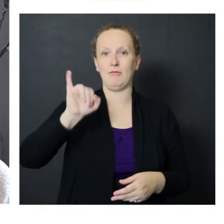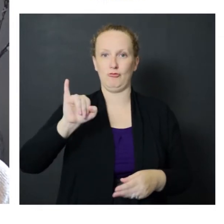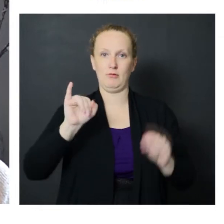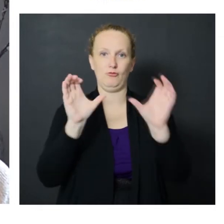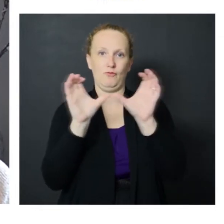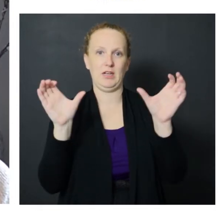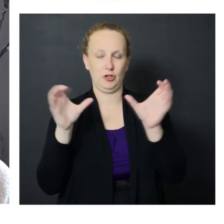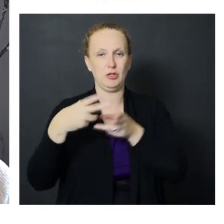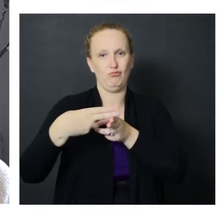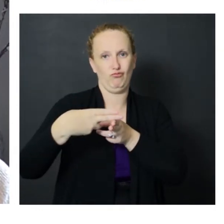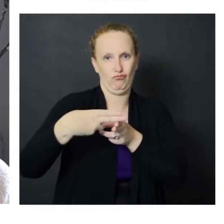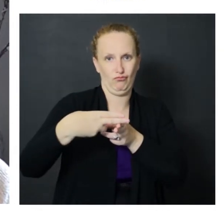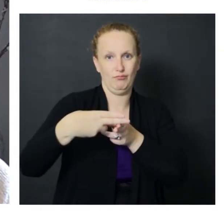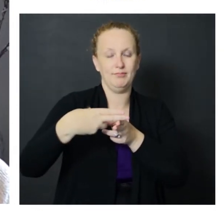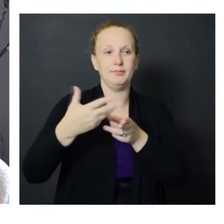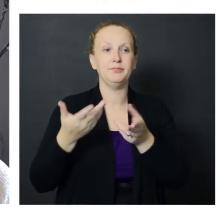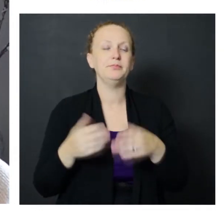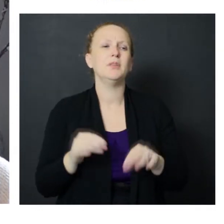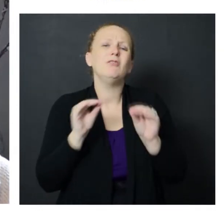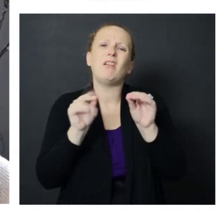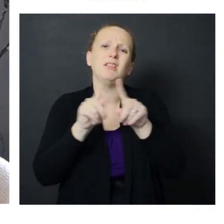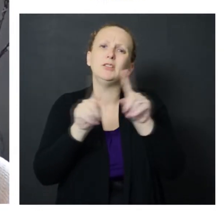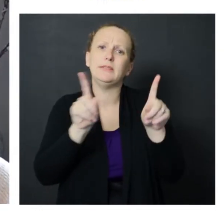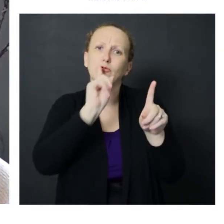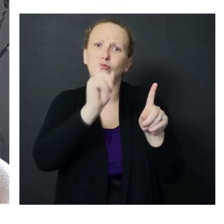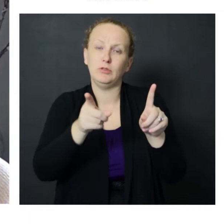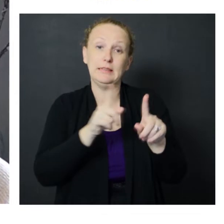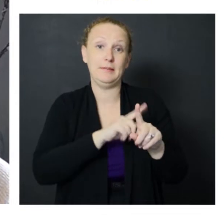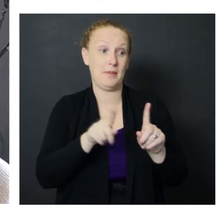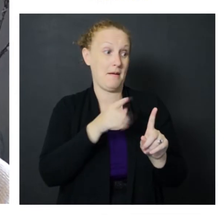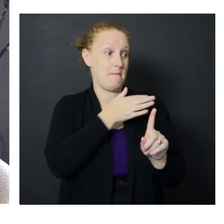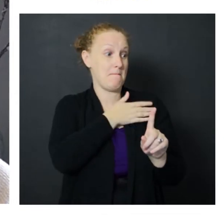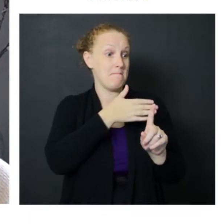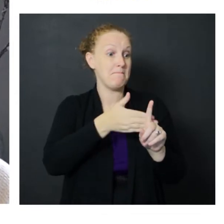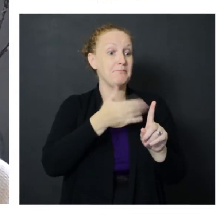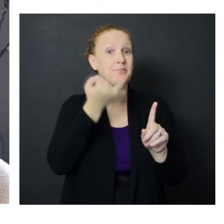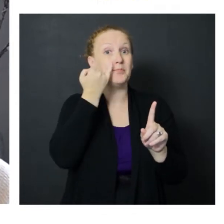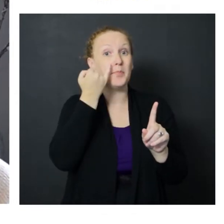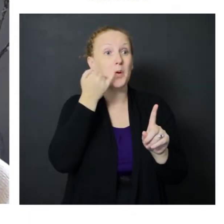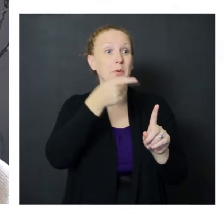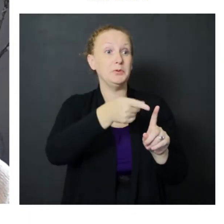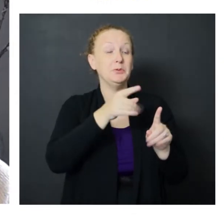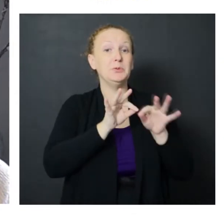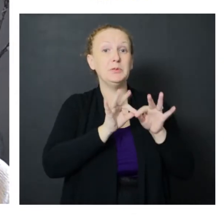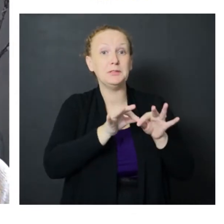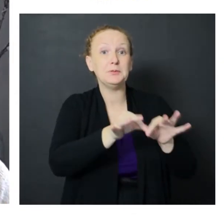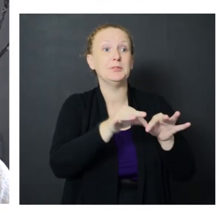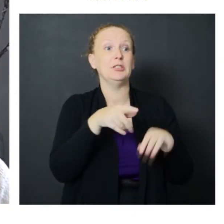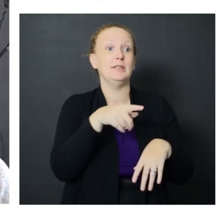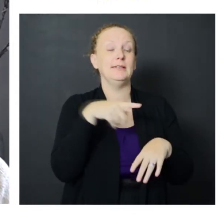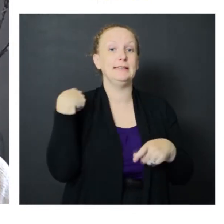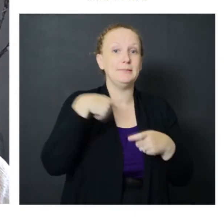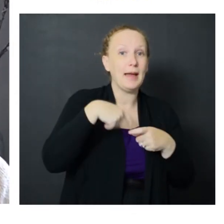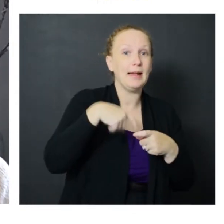it's just the fact that until now if you are interpreter of Spanish, Arabic and Mandarin, you didn't get any certificate,